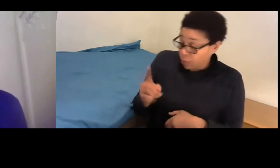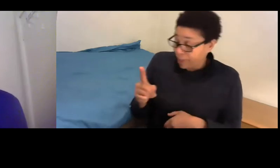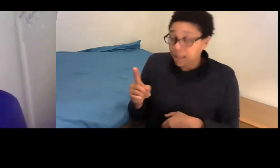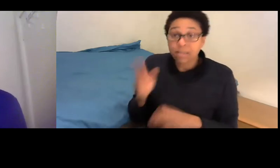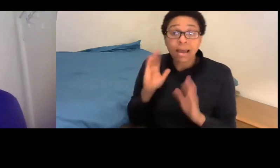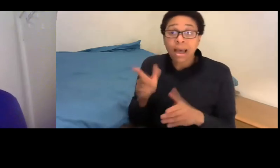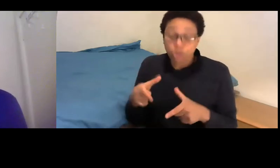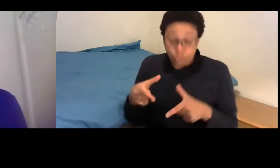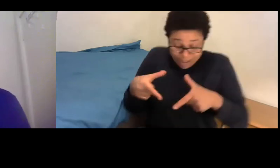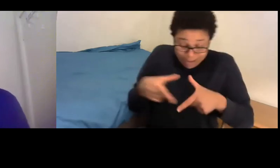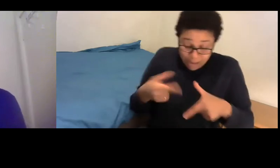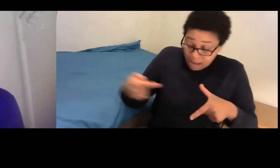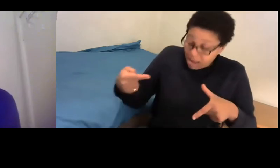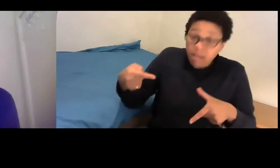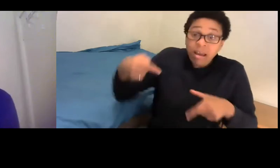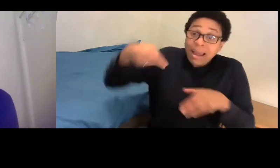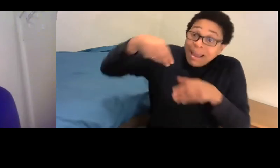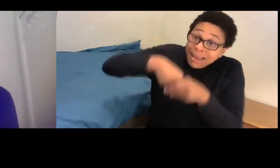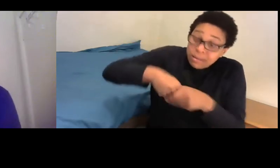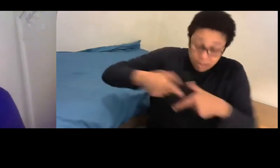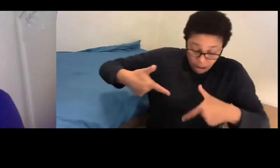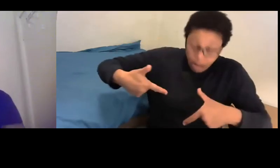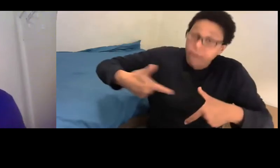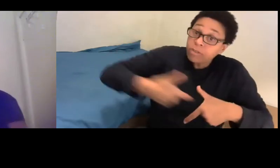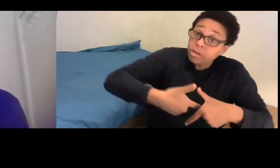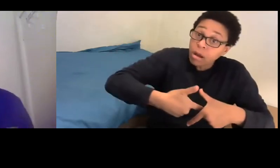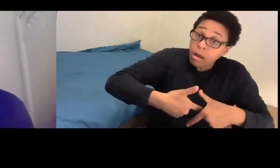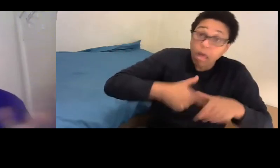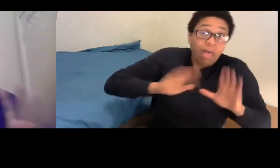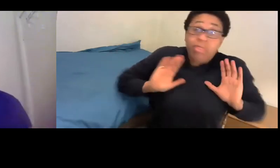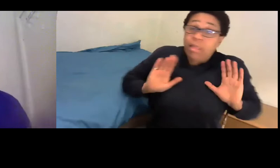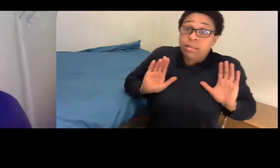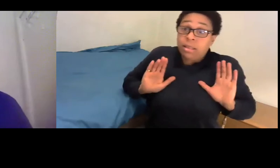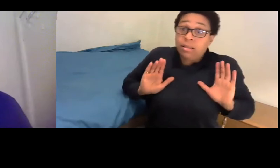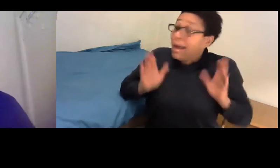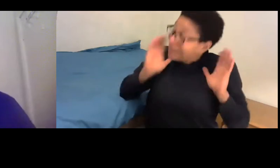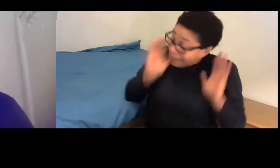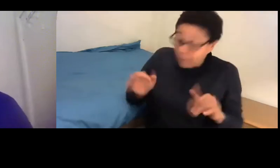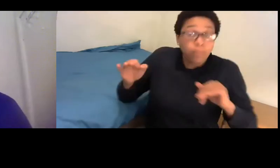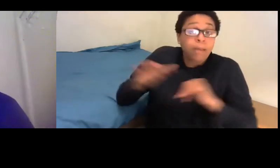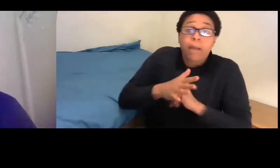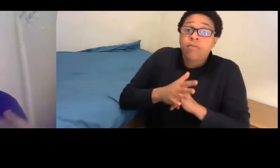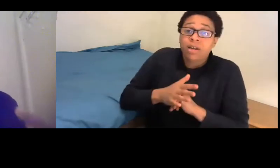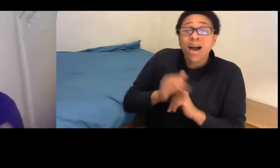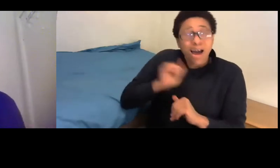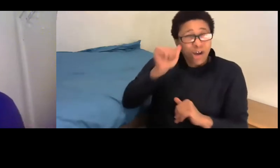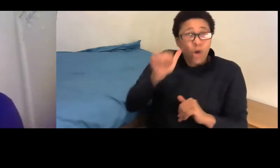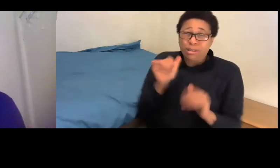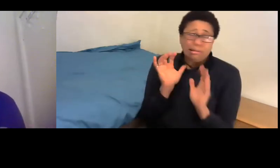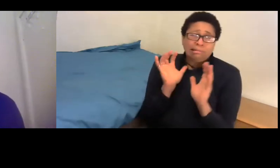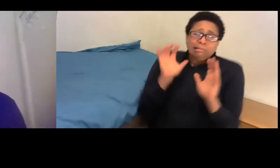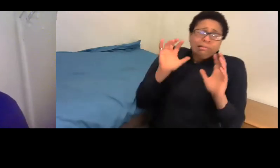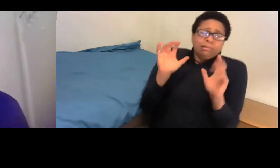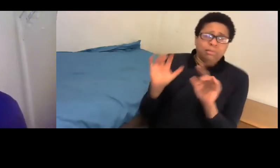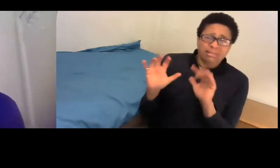that you know, the body that the penis was married to. I mean, that's really clumsily put, but you know that, that is basically